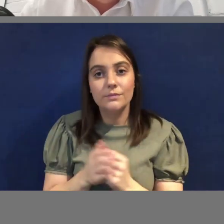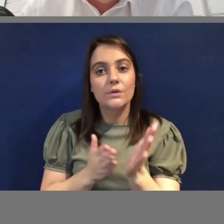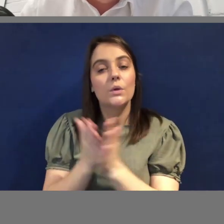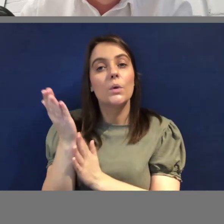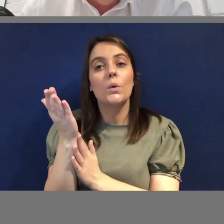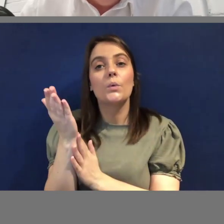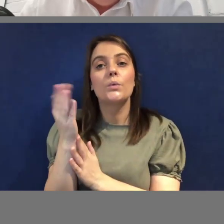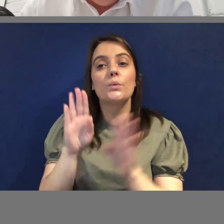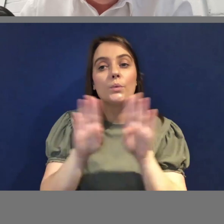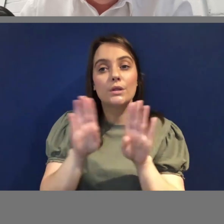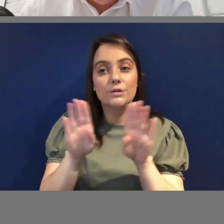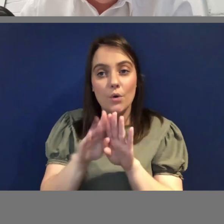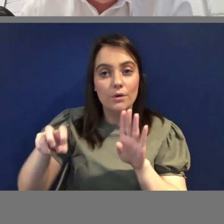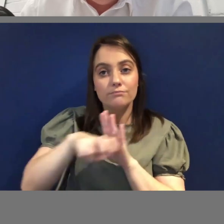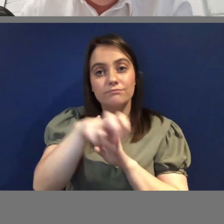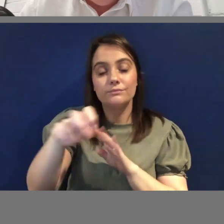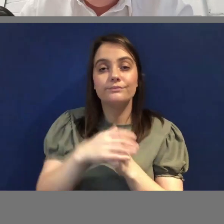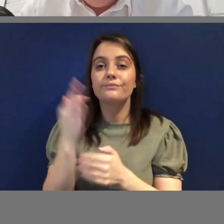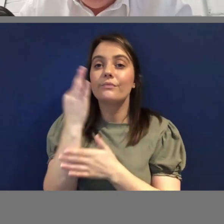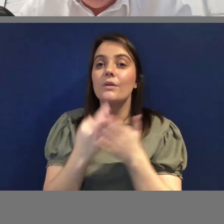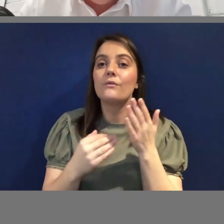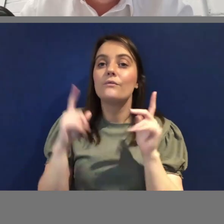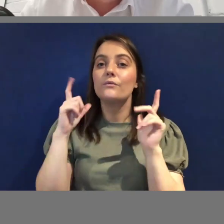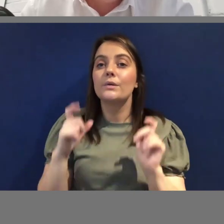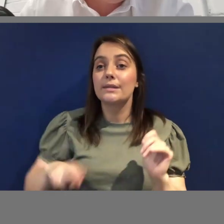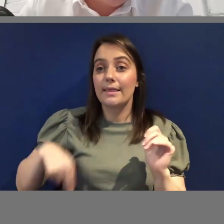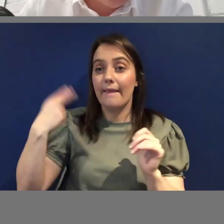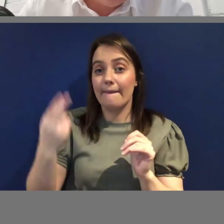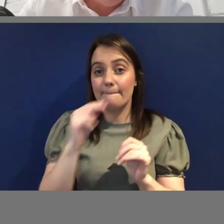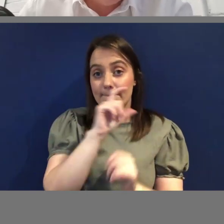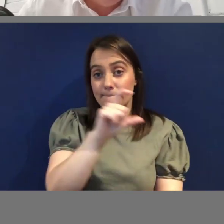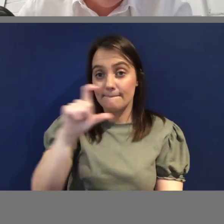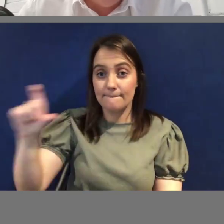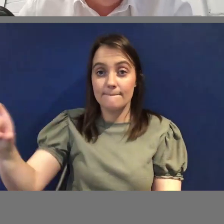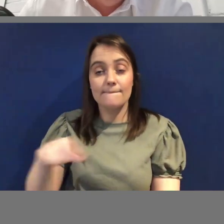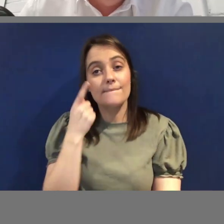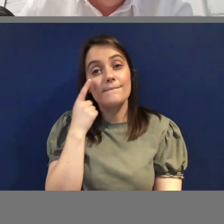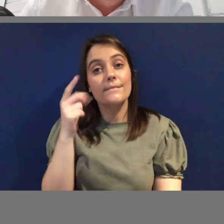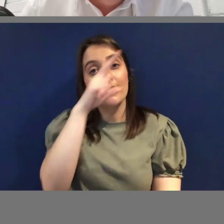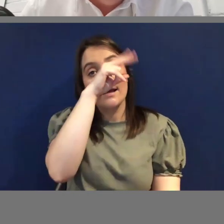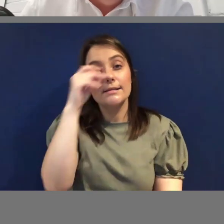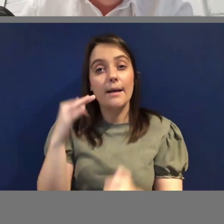routes and so on in the next few images then we have examples of again intercom so here